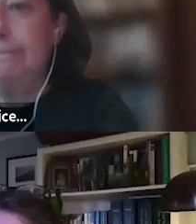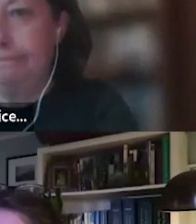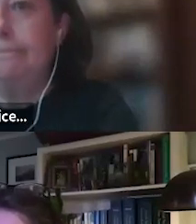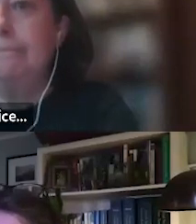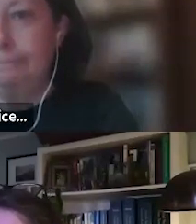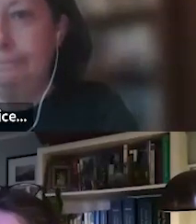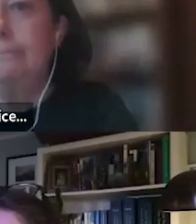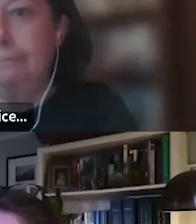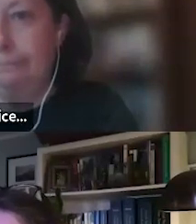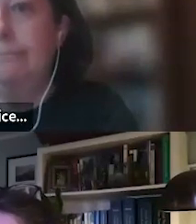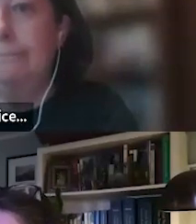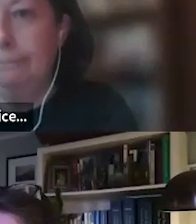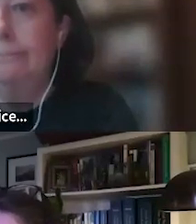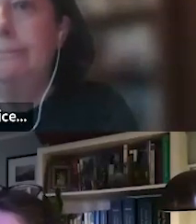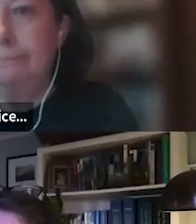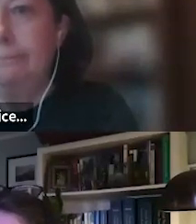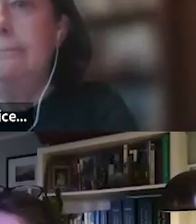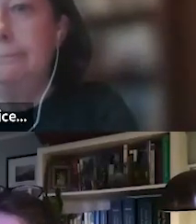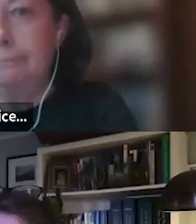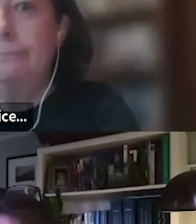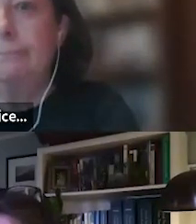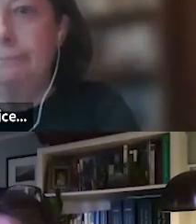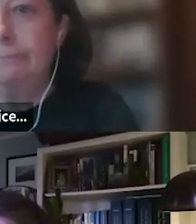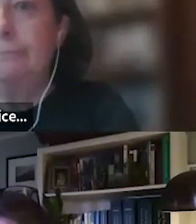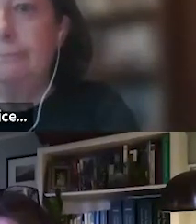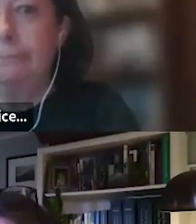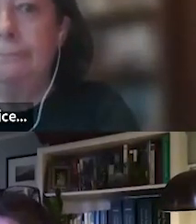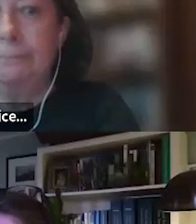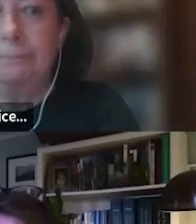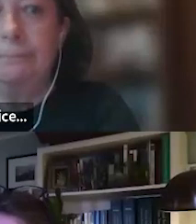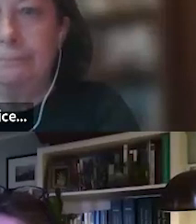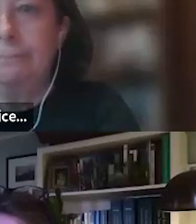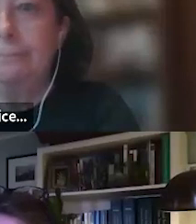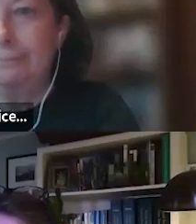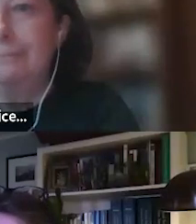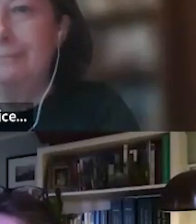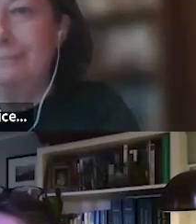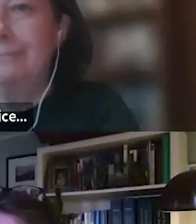that wasn't taken, so that's quite common. And Arnita, sounds like you have experience doing that too,